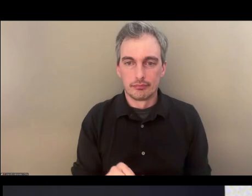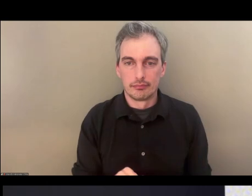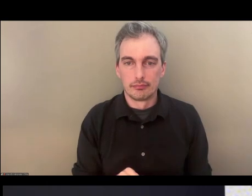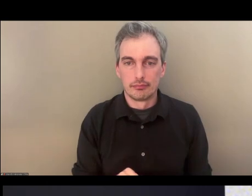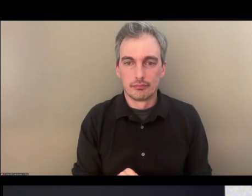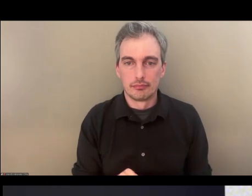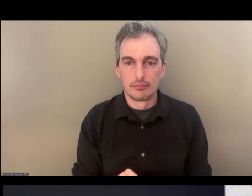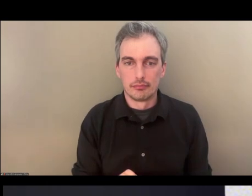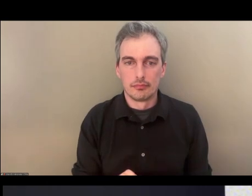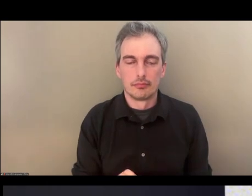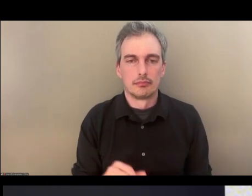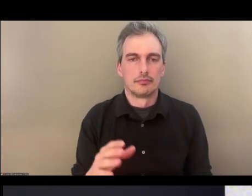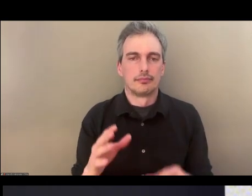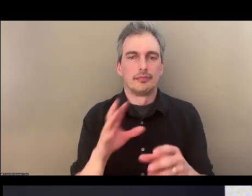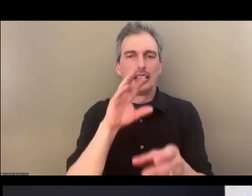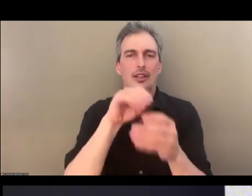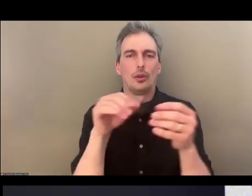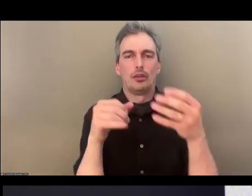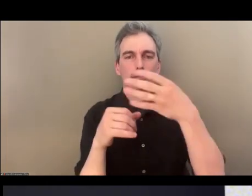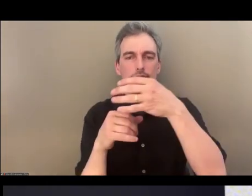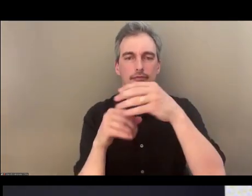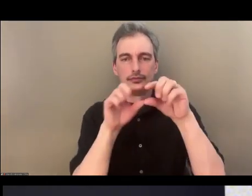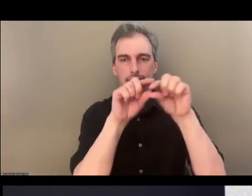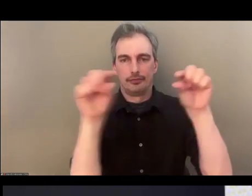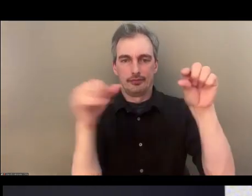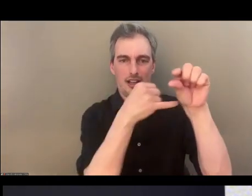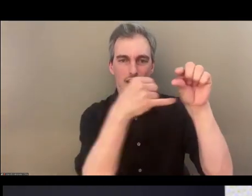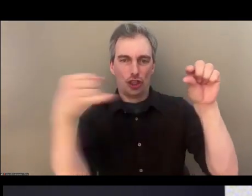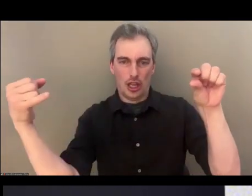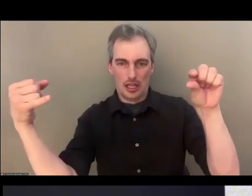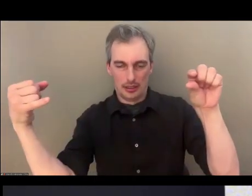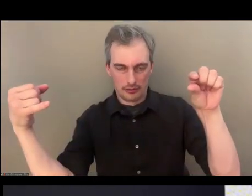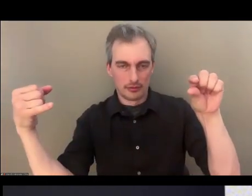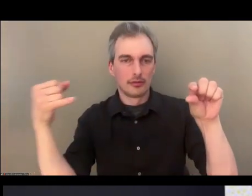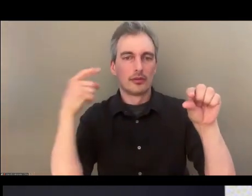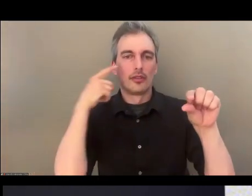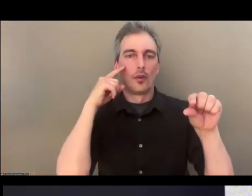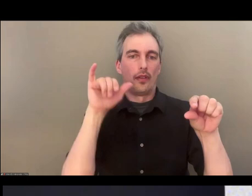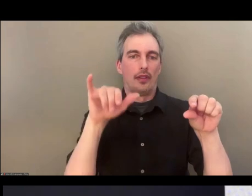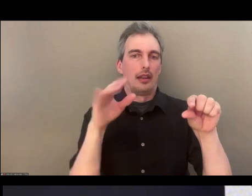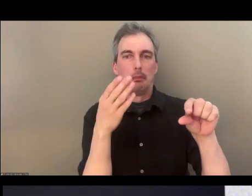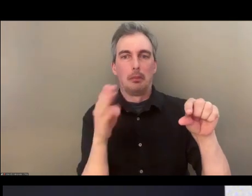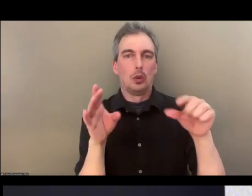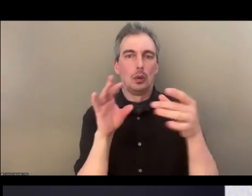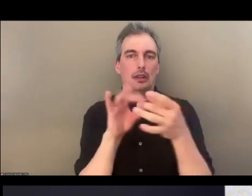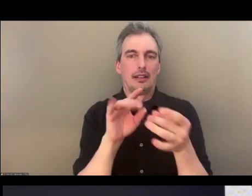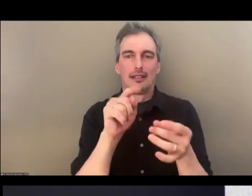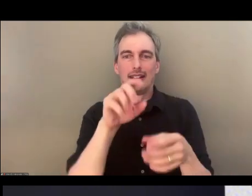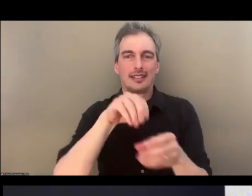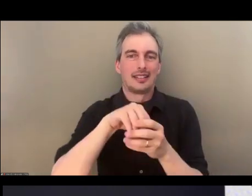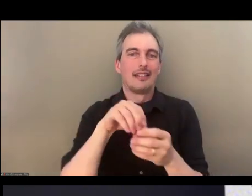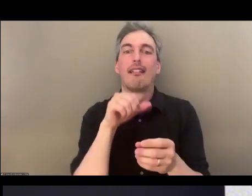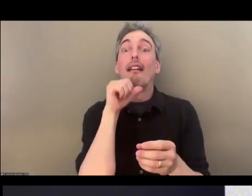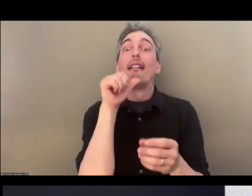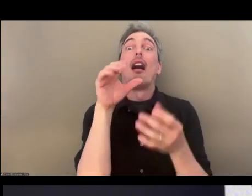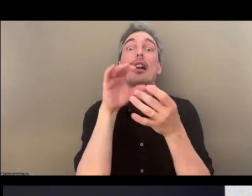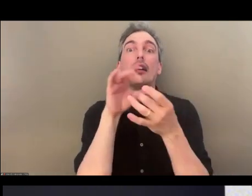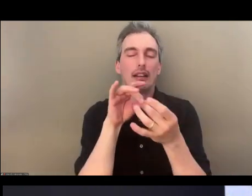So here it is in action. Again, I am not a coder or a developer. But I did make a graphical user interface.